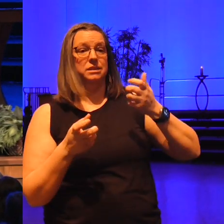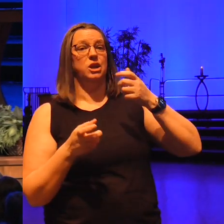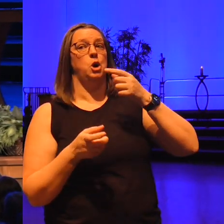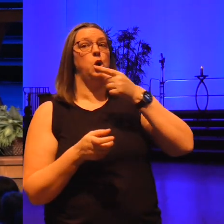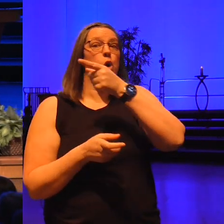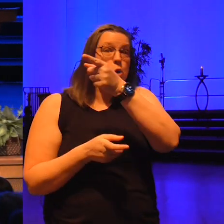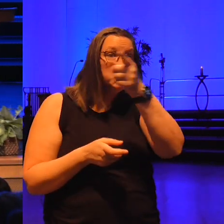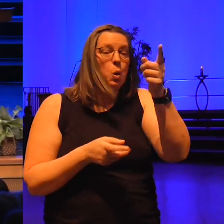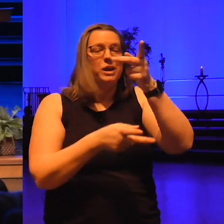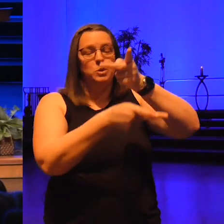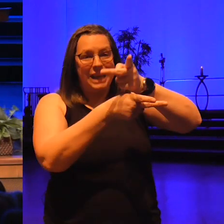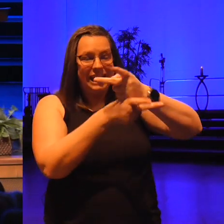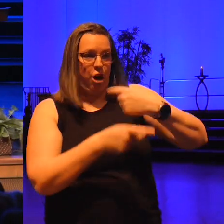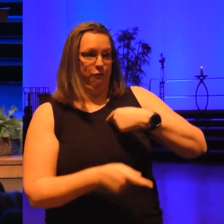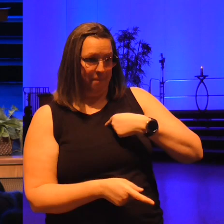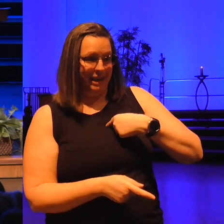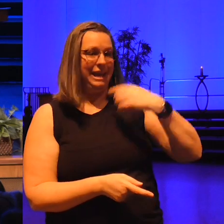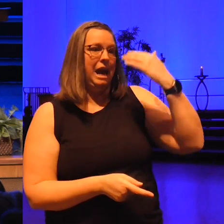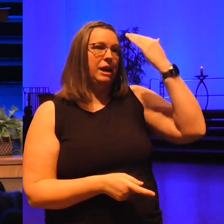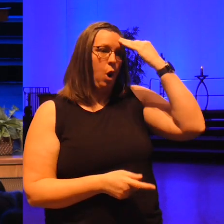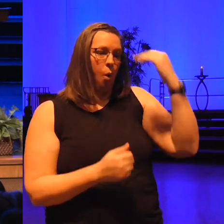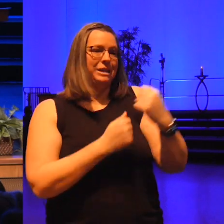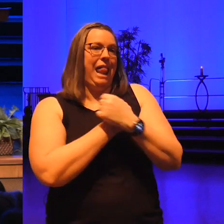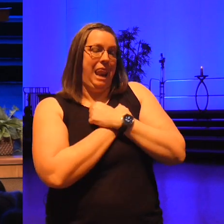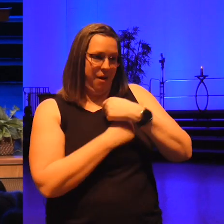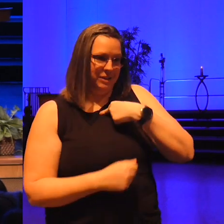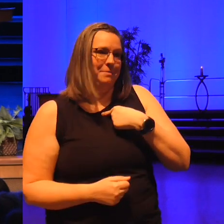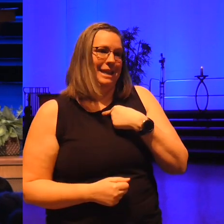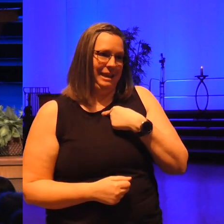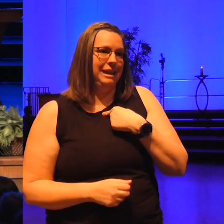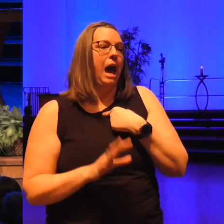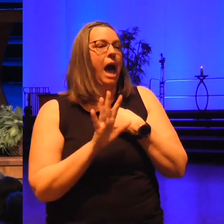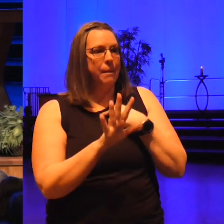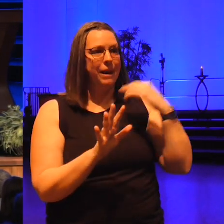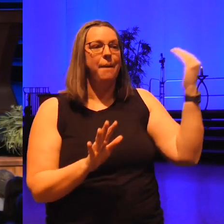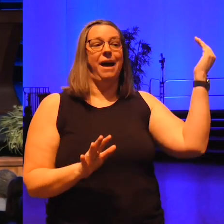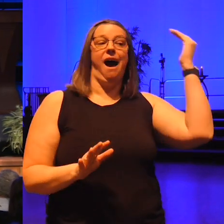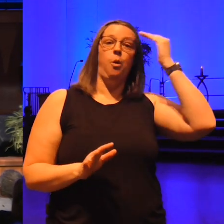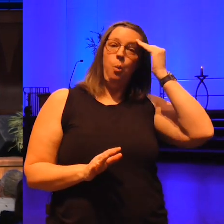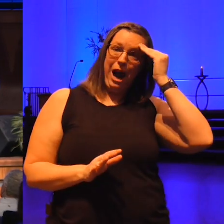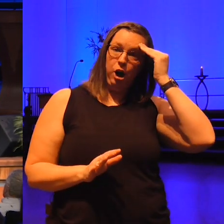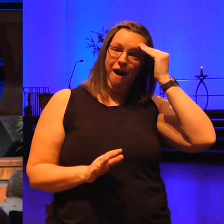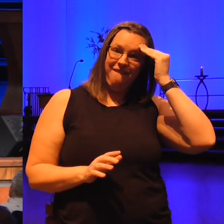and knows that you'll do it for me and now as I'm aware of that I'm going to be more honest